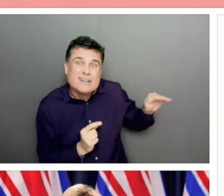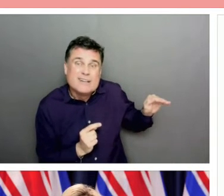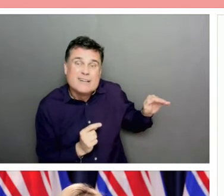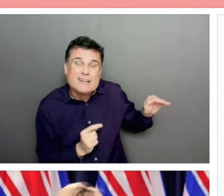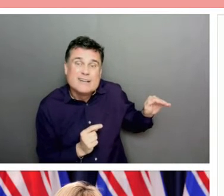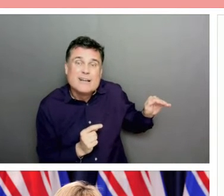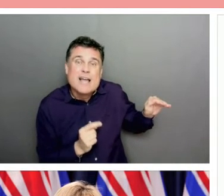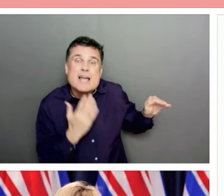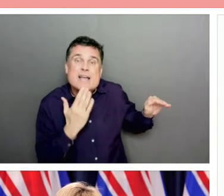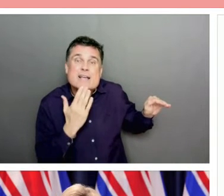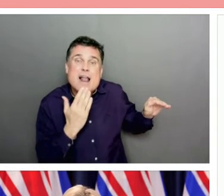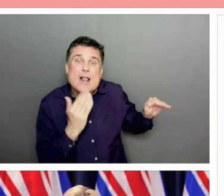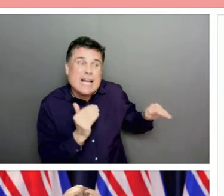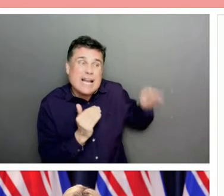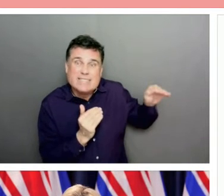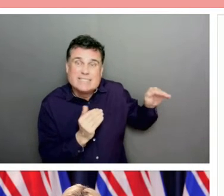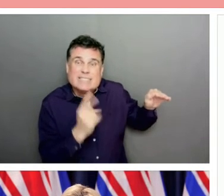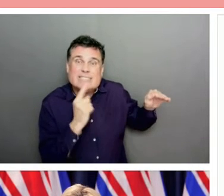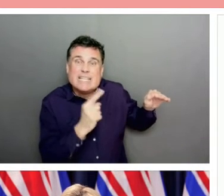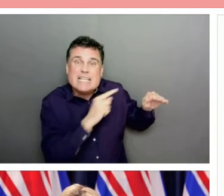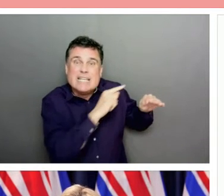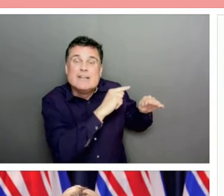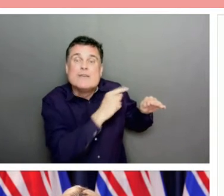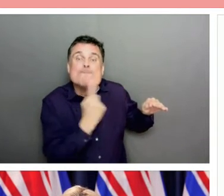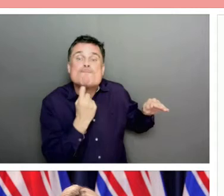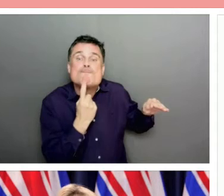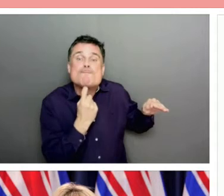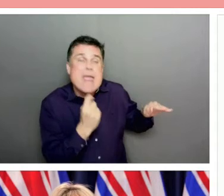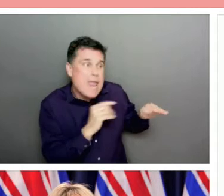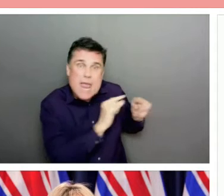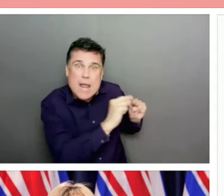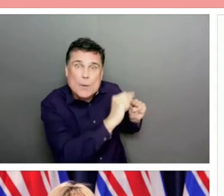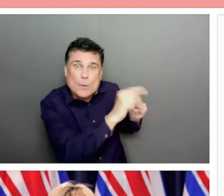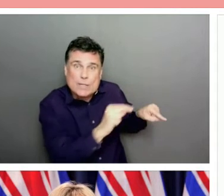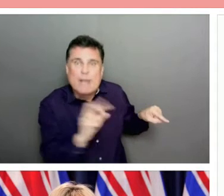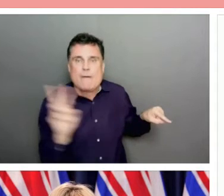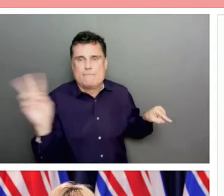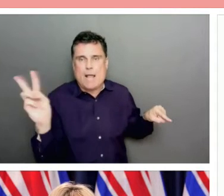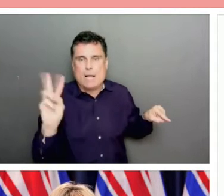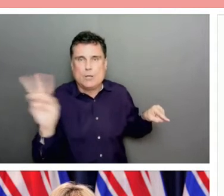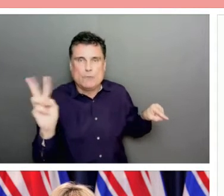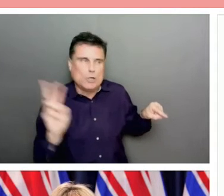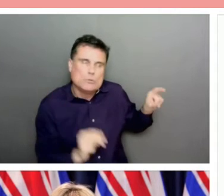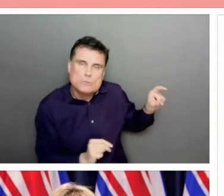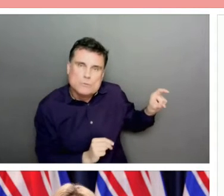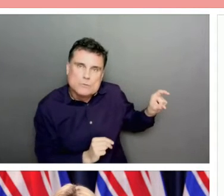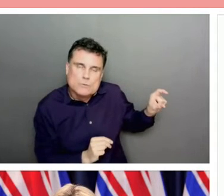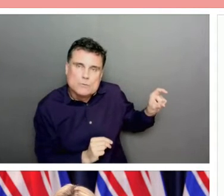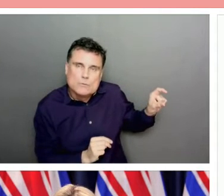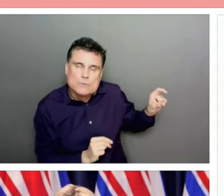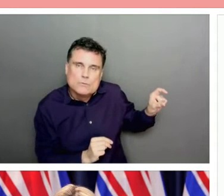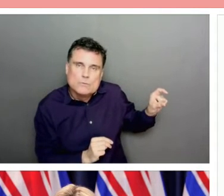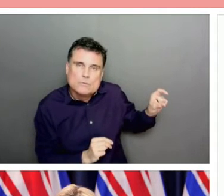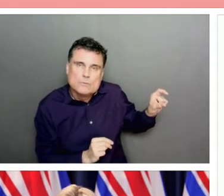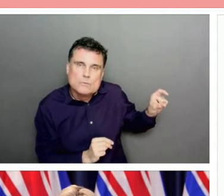COVID-19 who live in the Vancouver Coastal region and more recently peaks in Interior Health and the North.